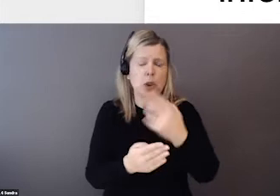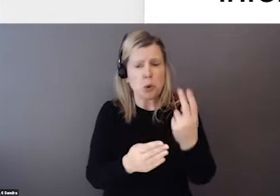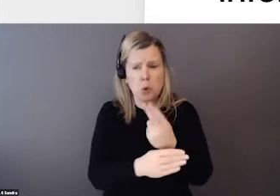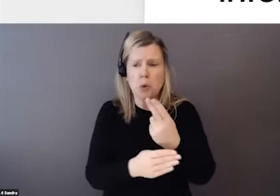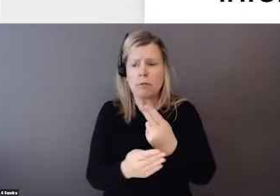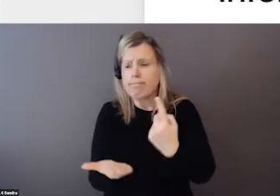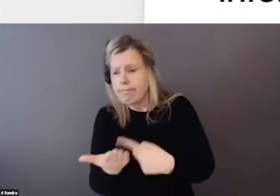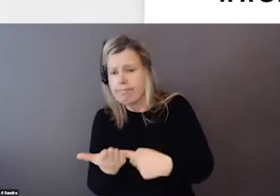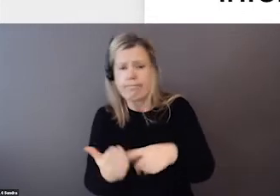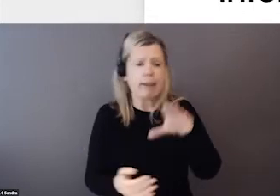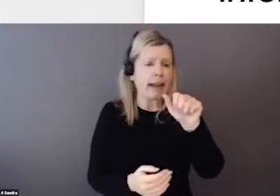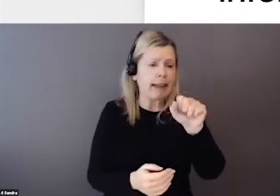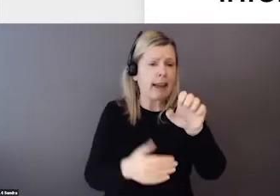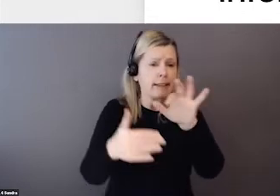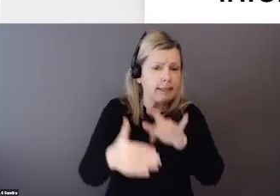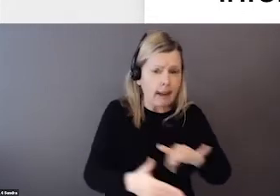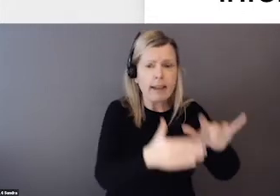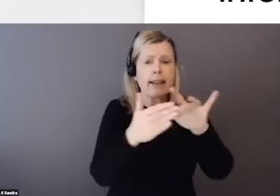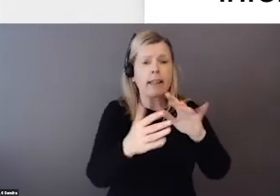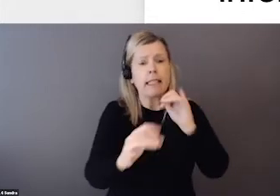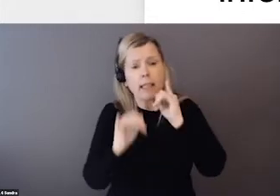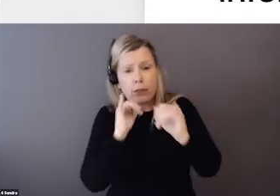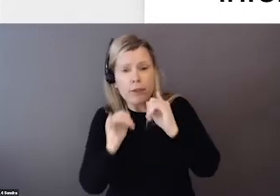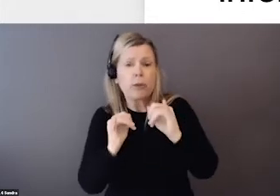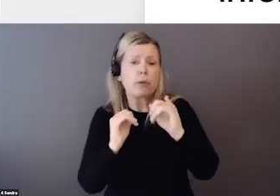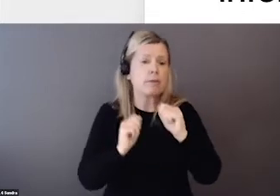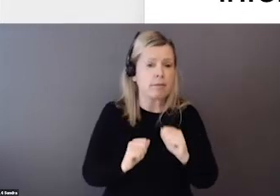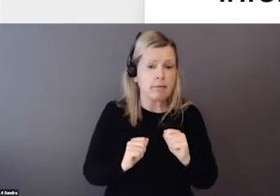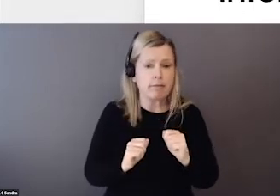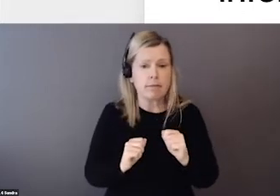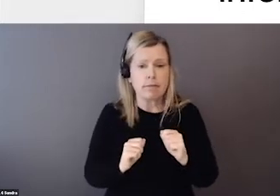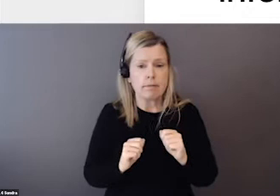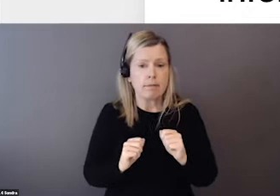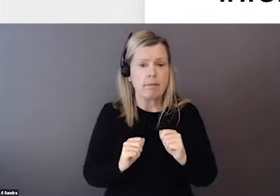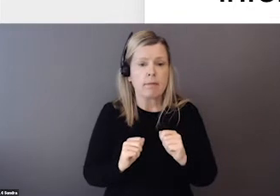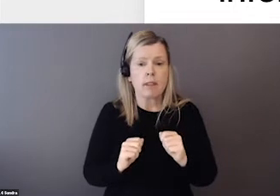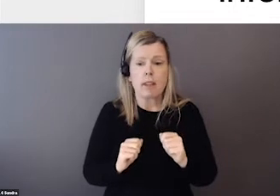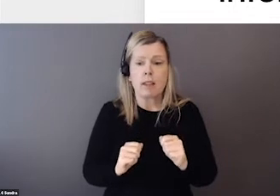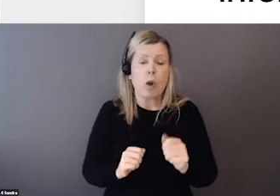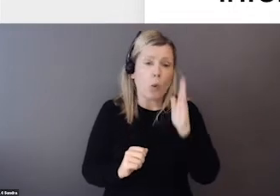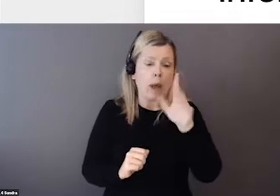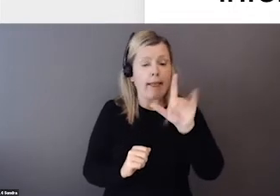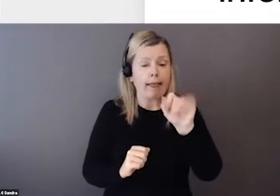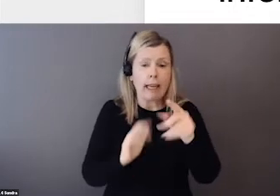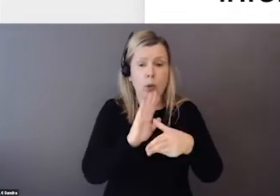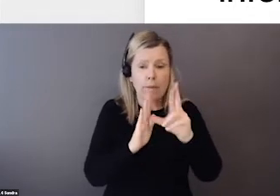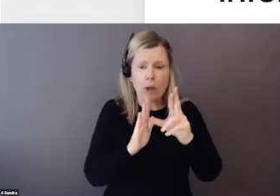We are gonna conduct expert consultation interviews as part of our environmental scan. We're going to do case studies and lit reviews of best and worst practices for accessibility,